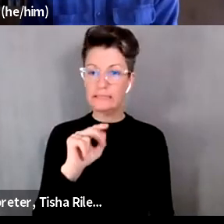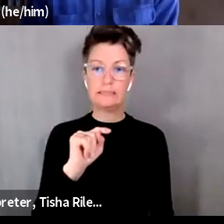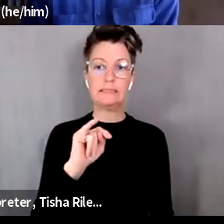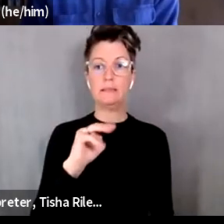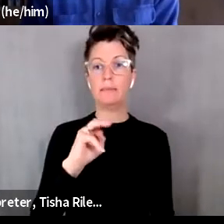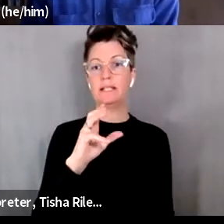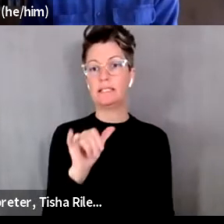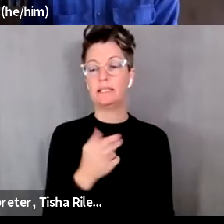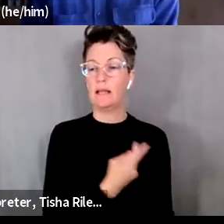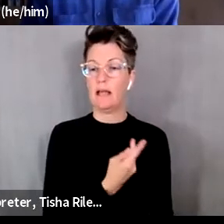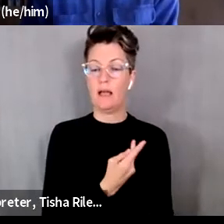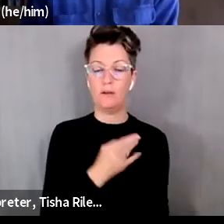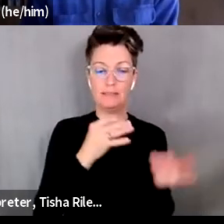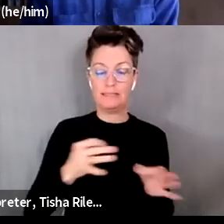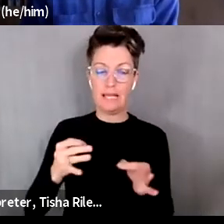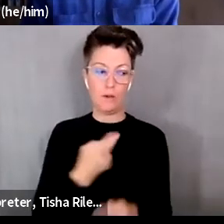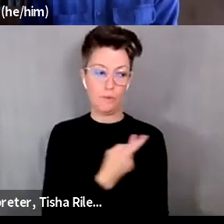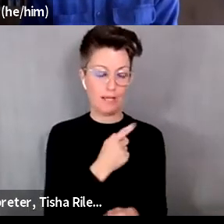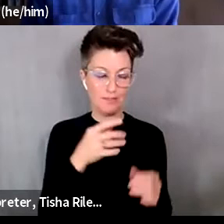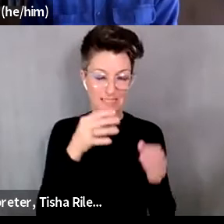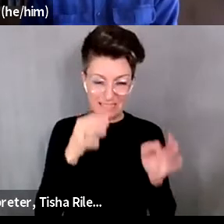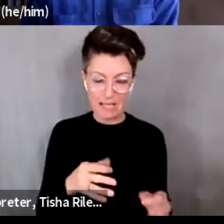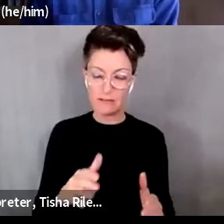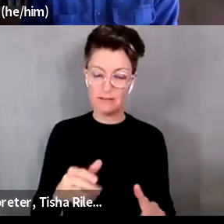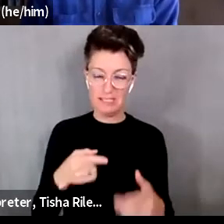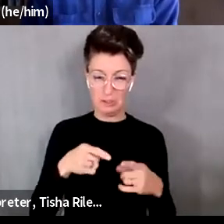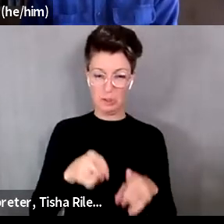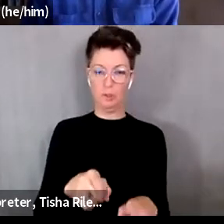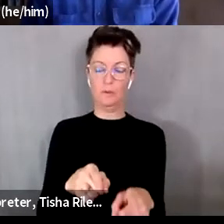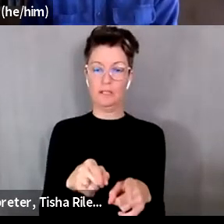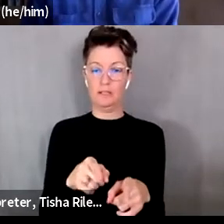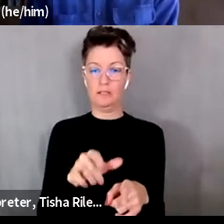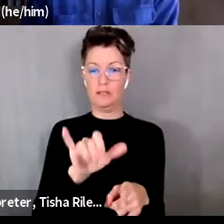about picking up a camera during these really,